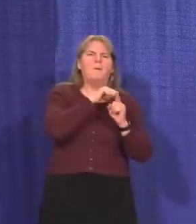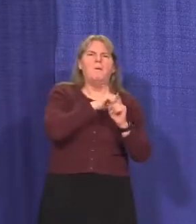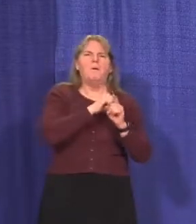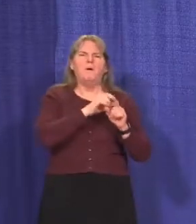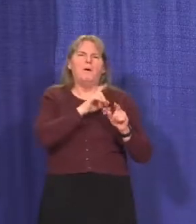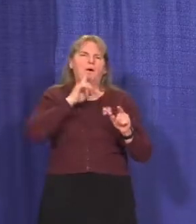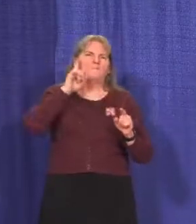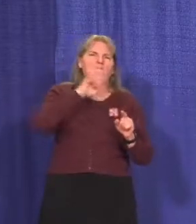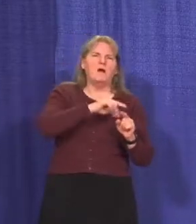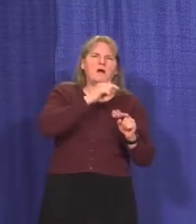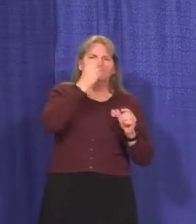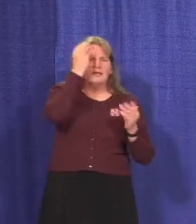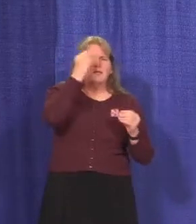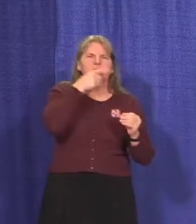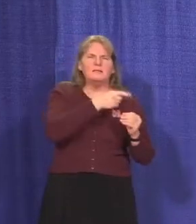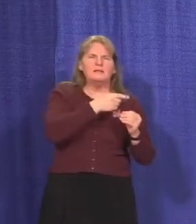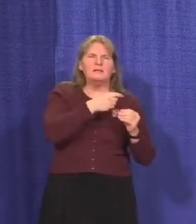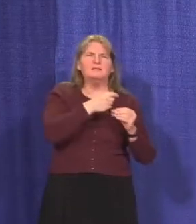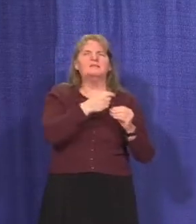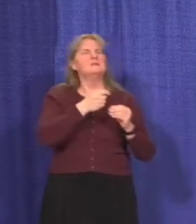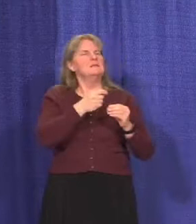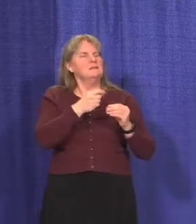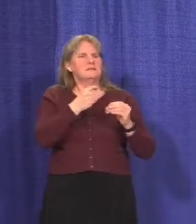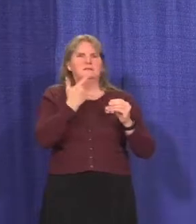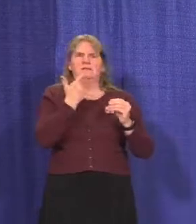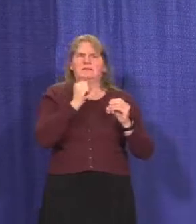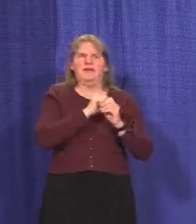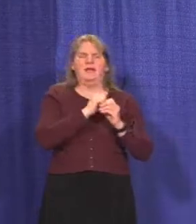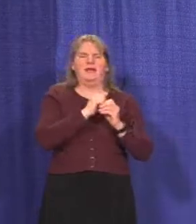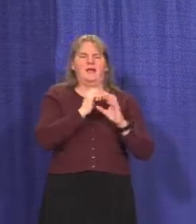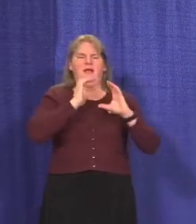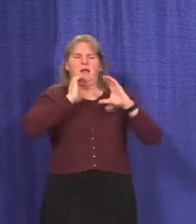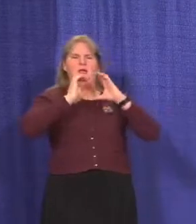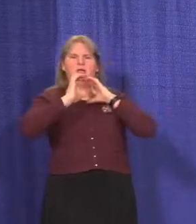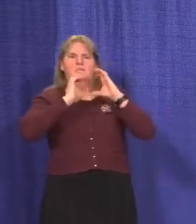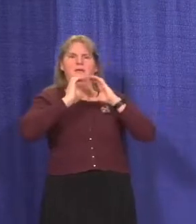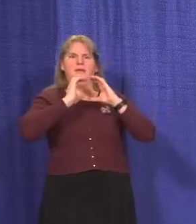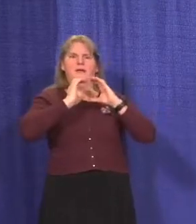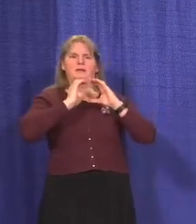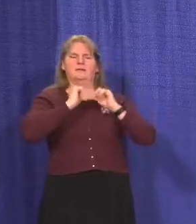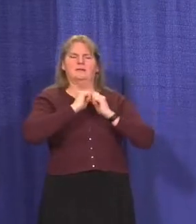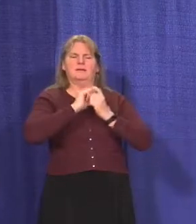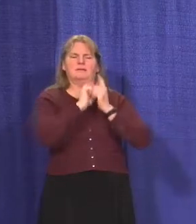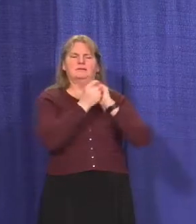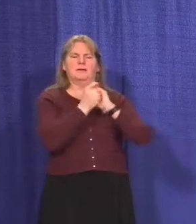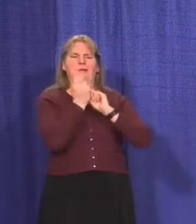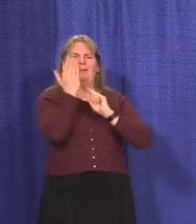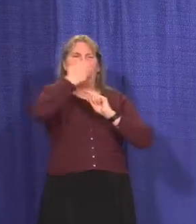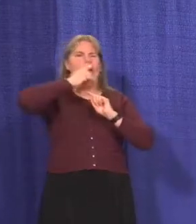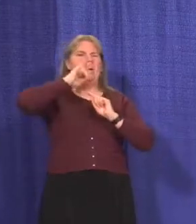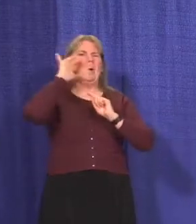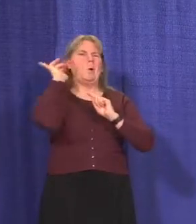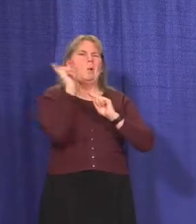Communications can be altered in a way that mimics a similar communication from a government source.